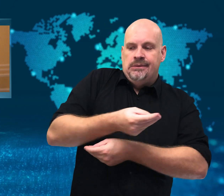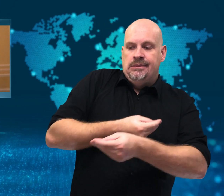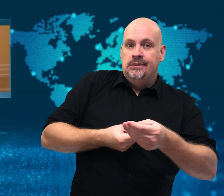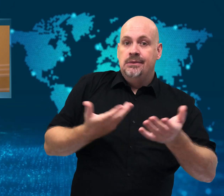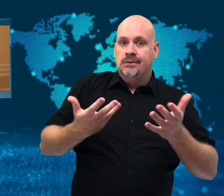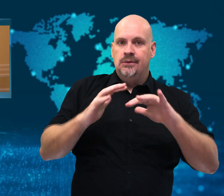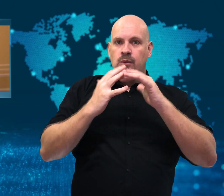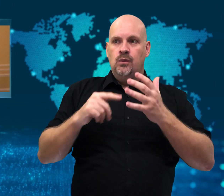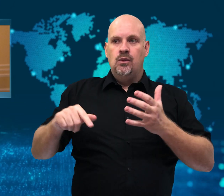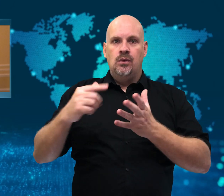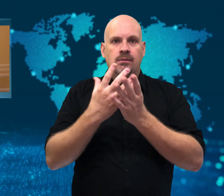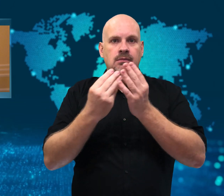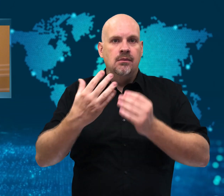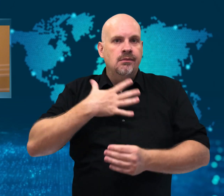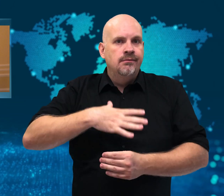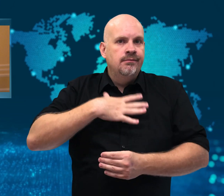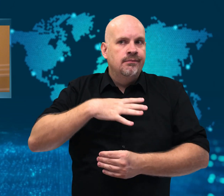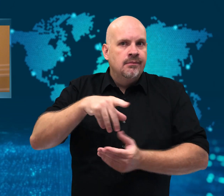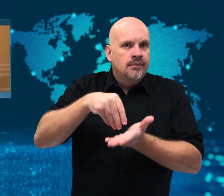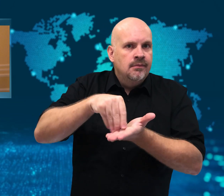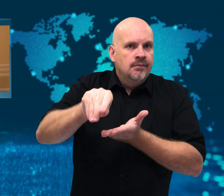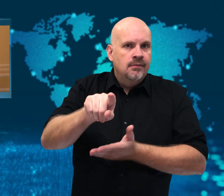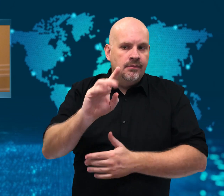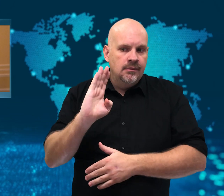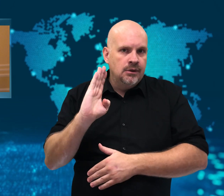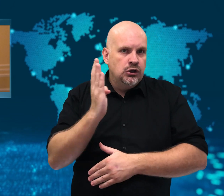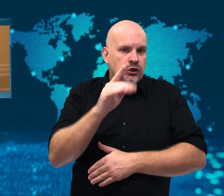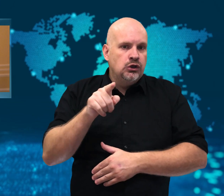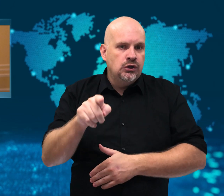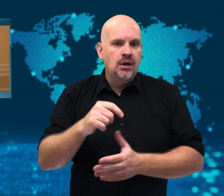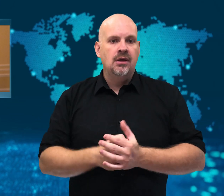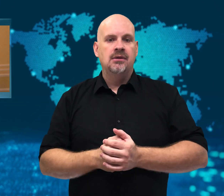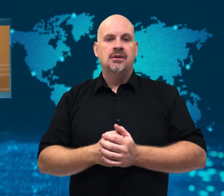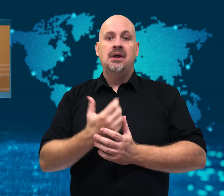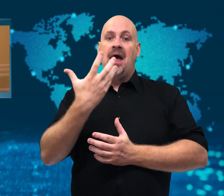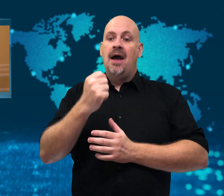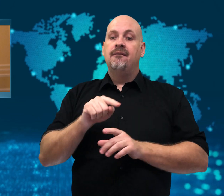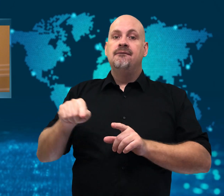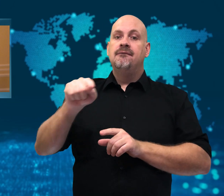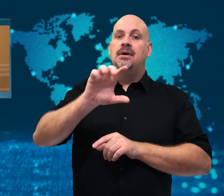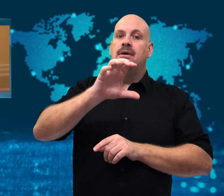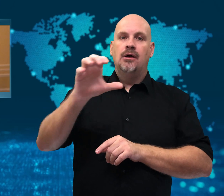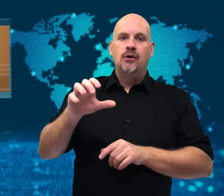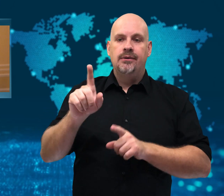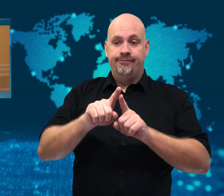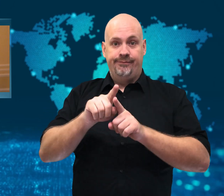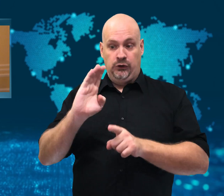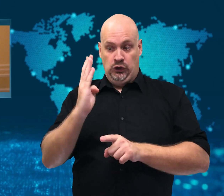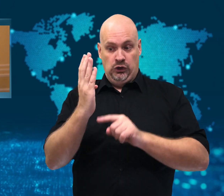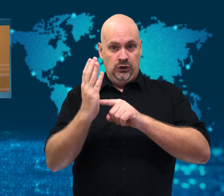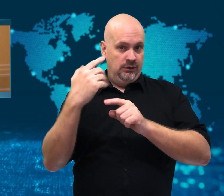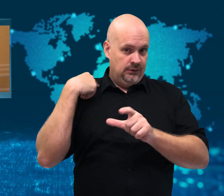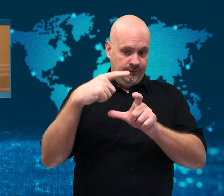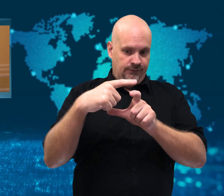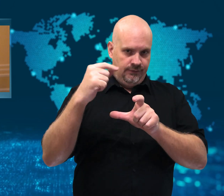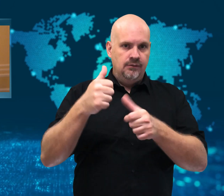These species are trafficked as they are popular in other